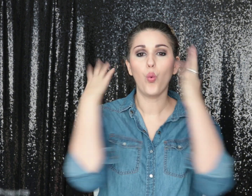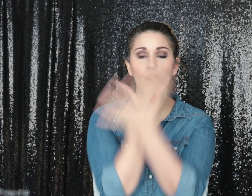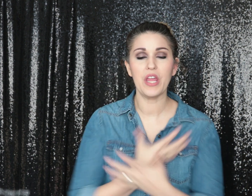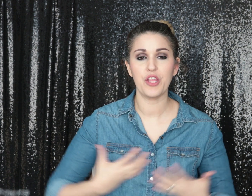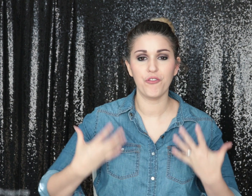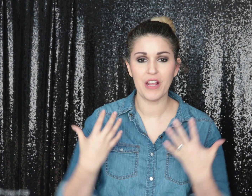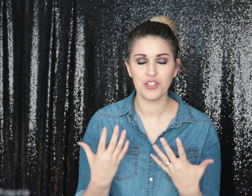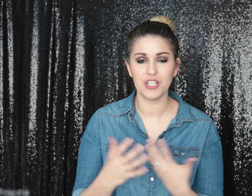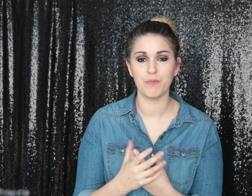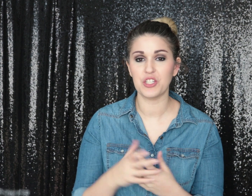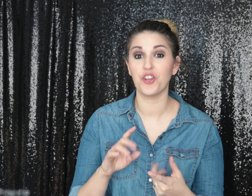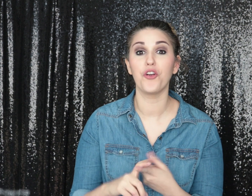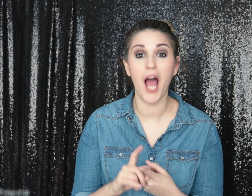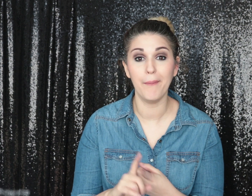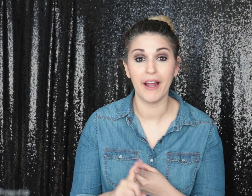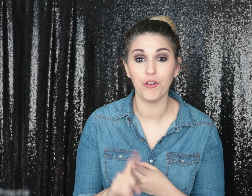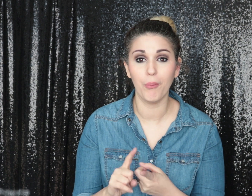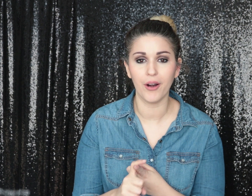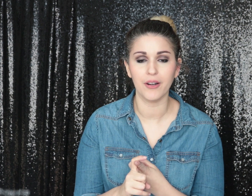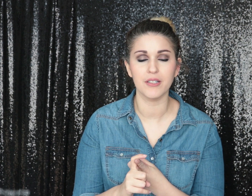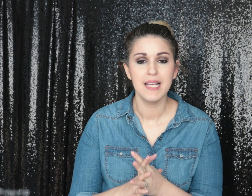with your facial expressions, your non-manual markers.